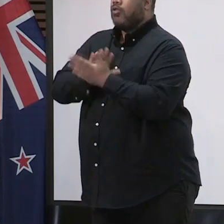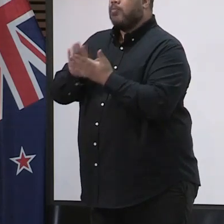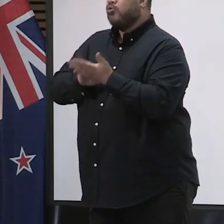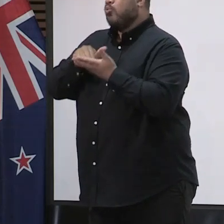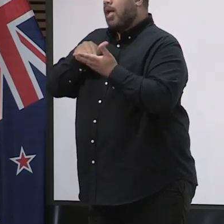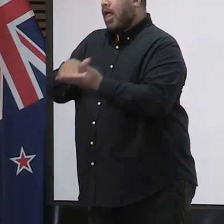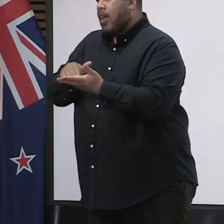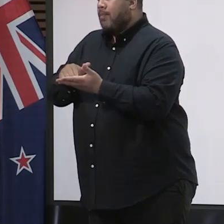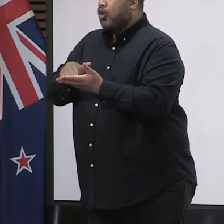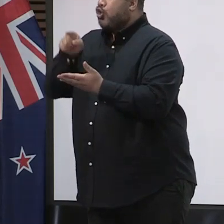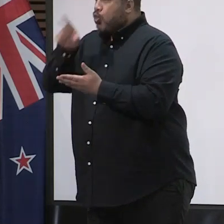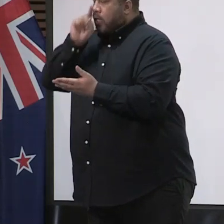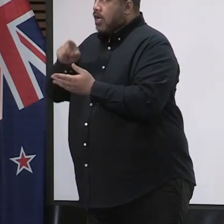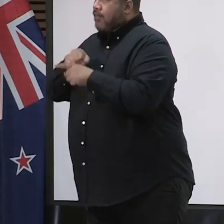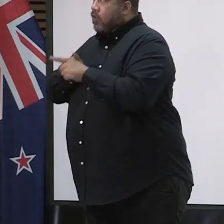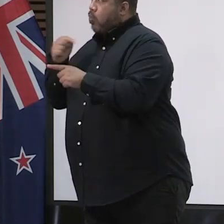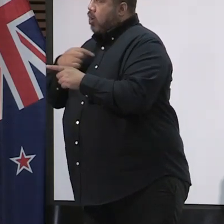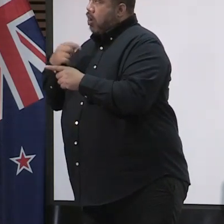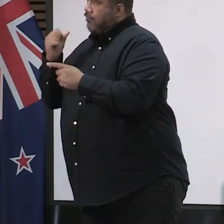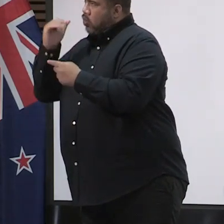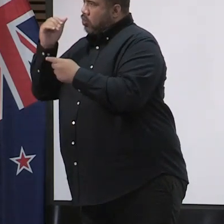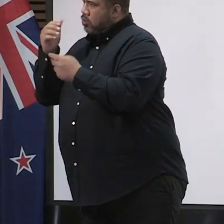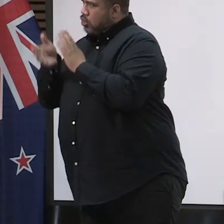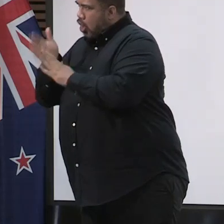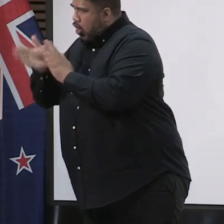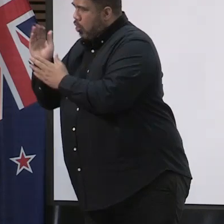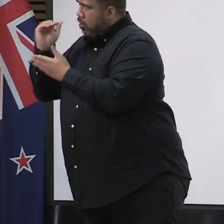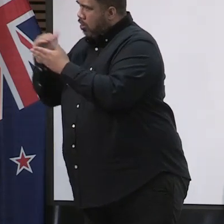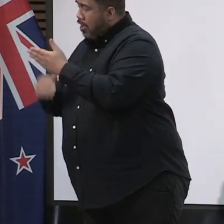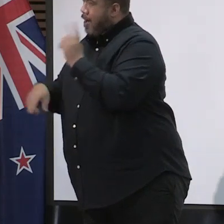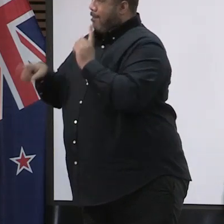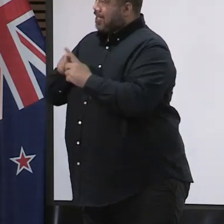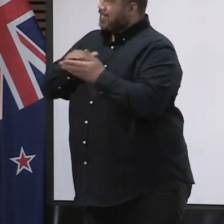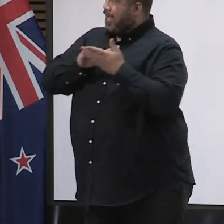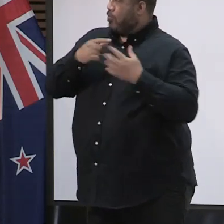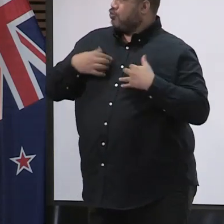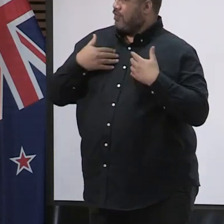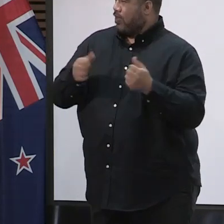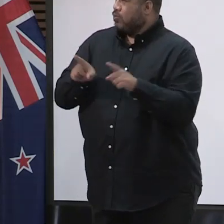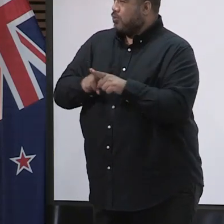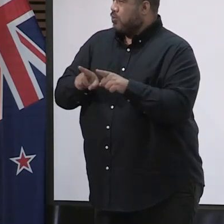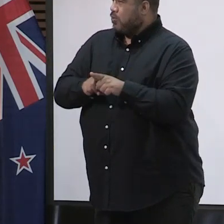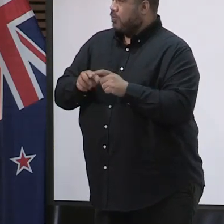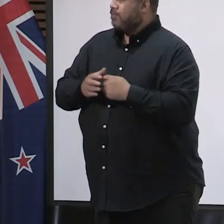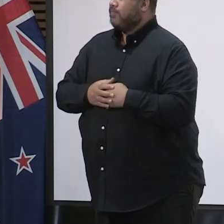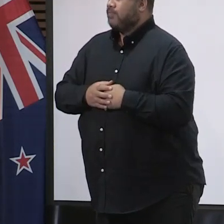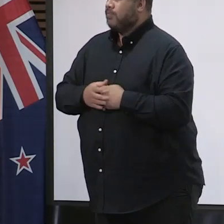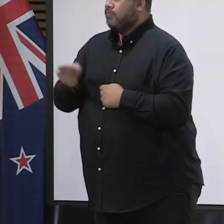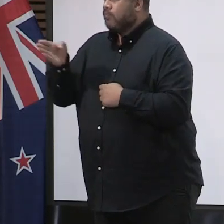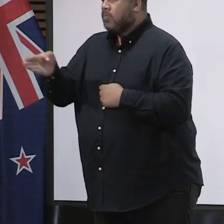the app, that will help them at this point in time to keep a record of where they've been.